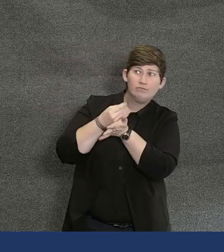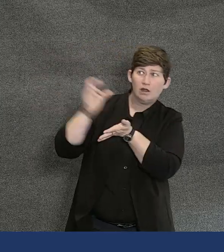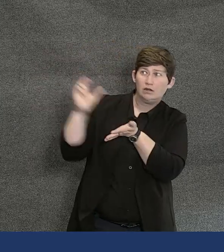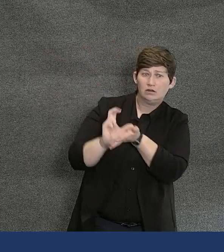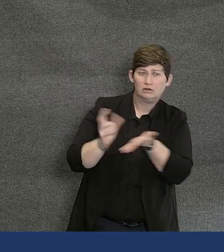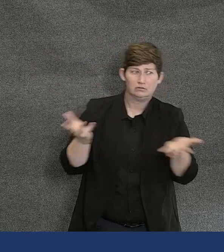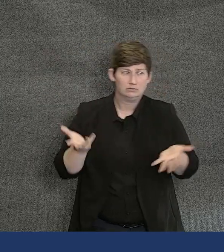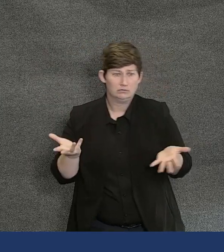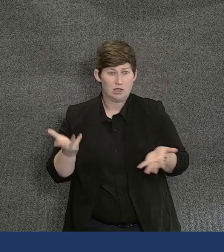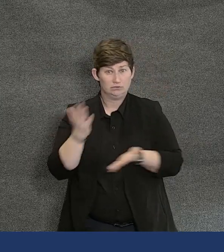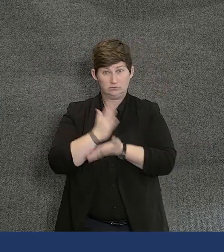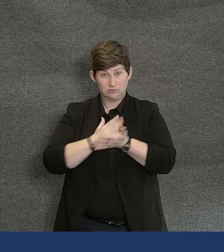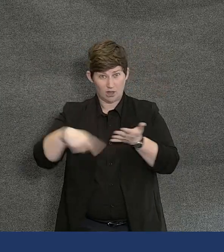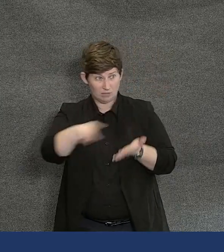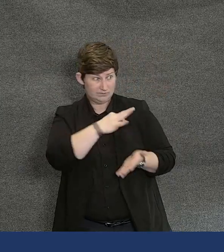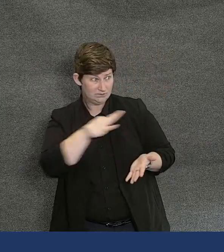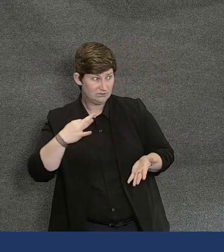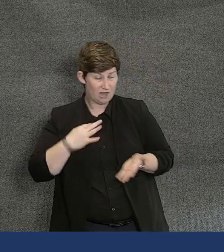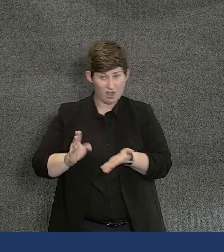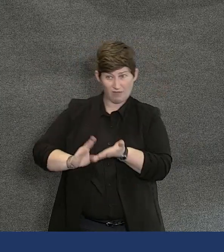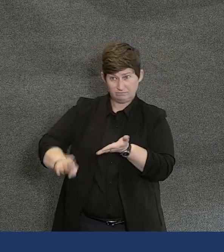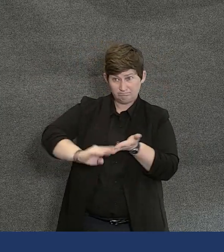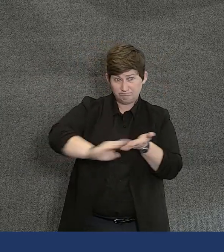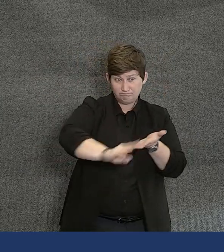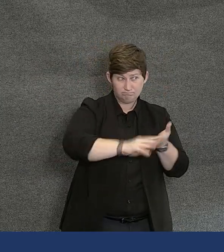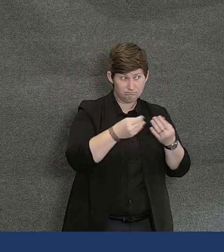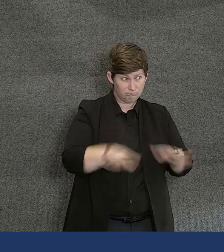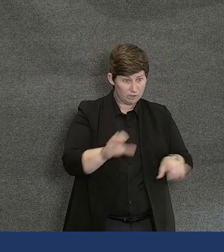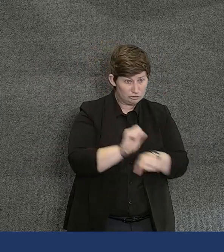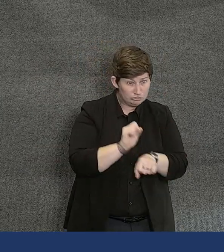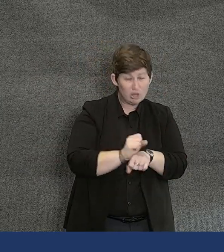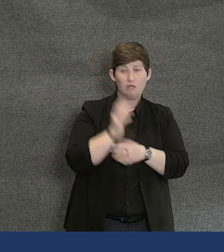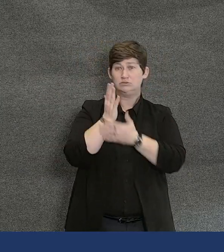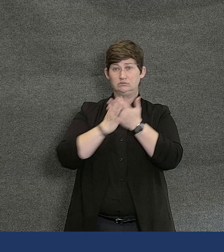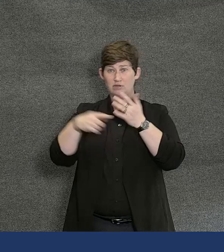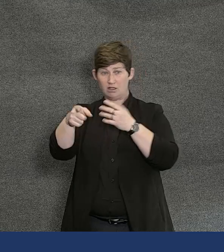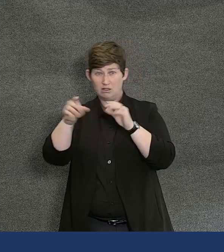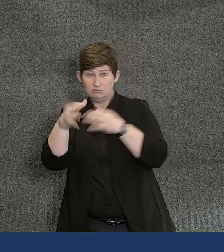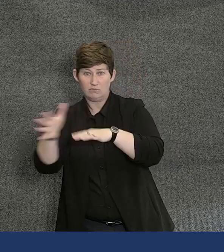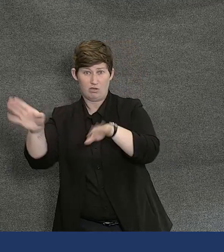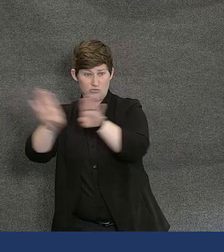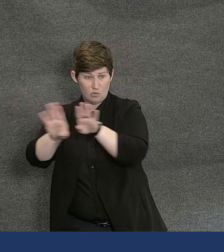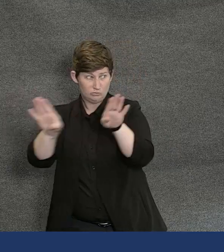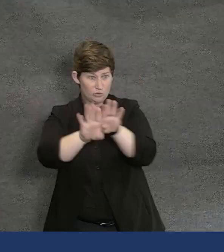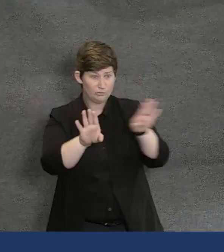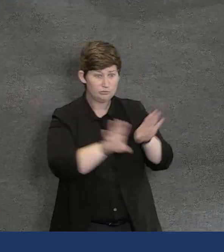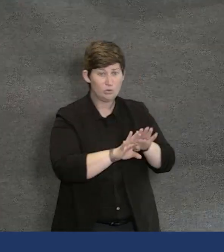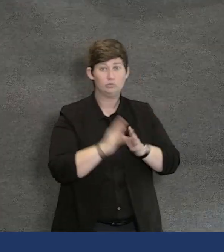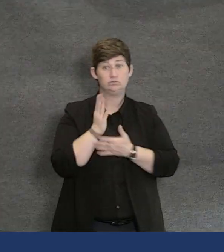They had to close entirely. Minnesota schools with legal mandate to provide special education services